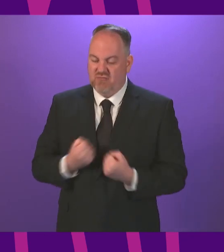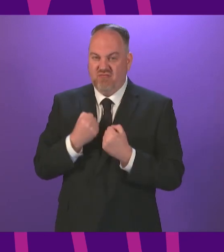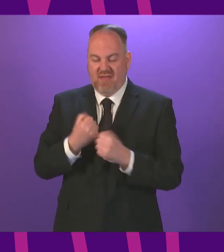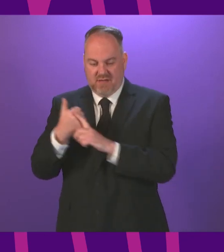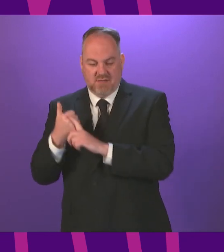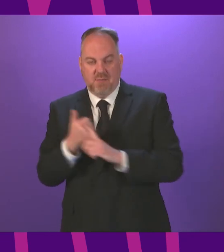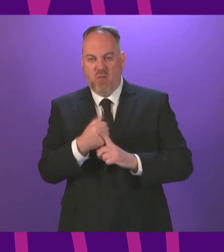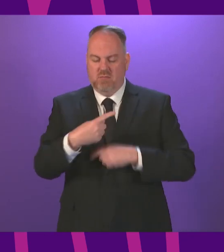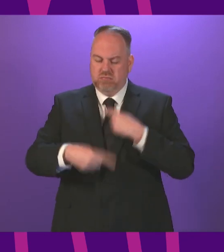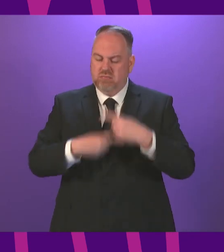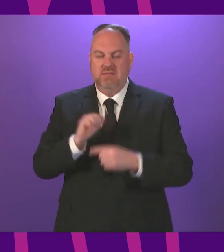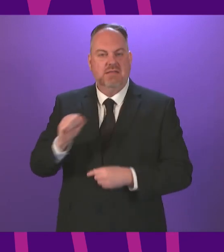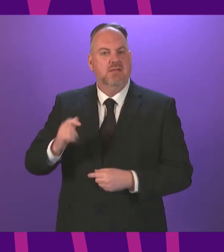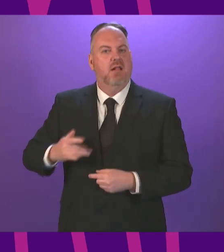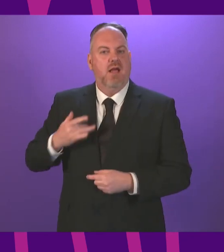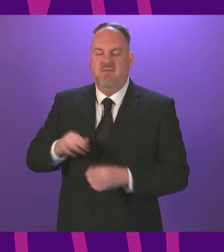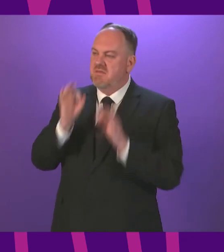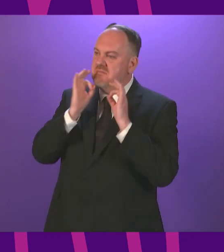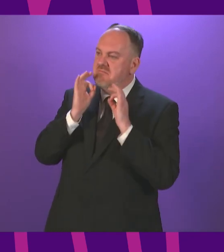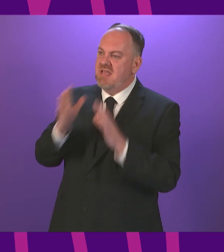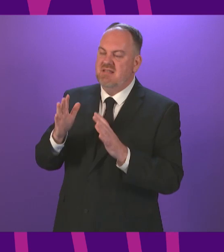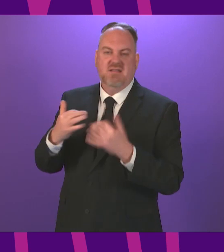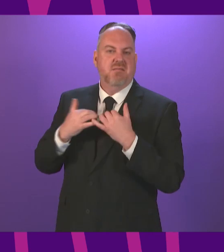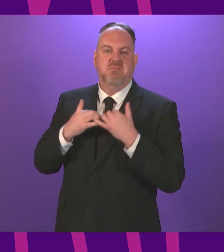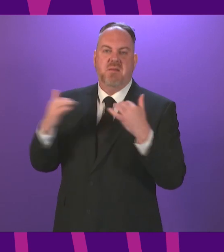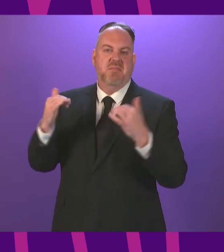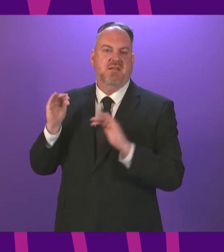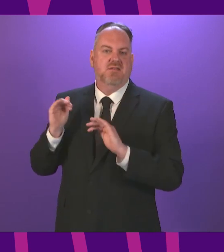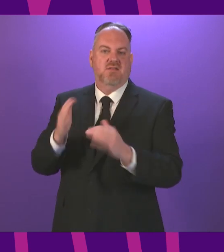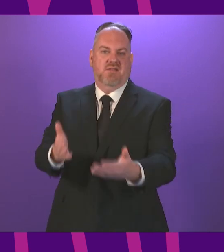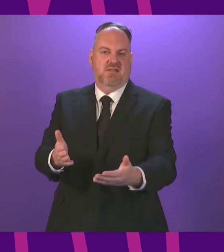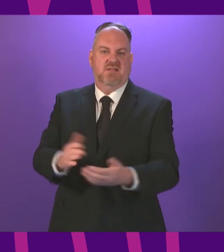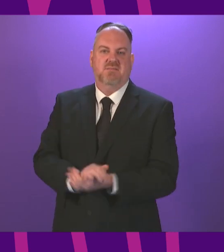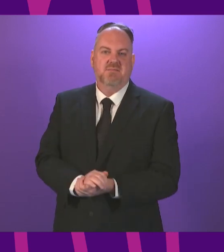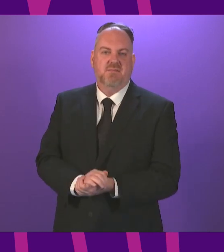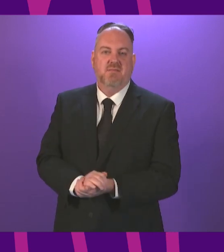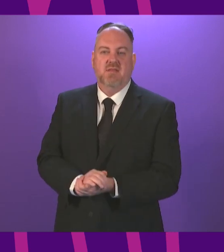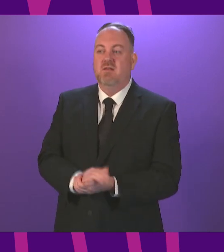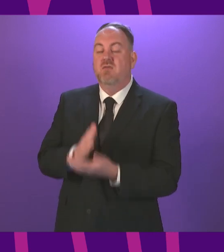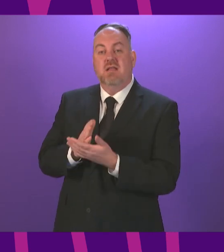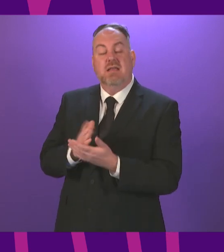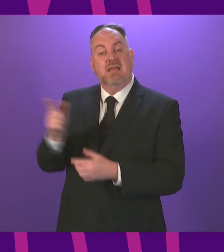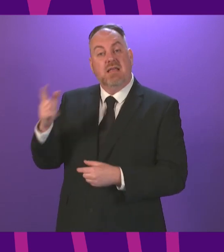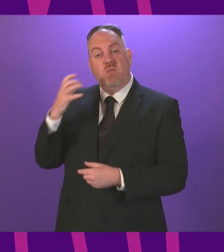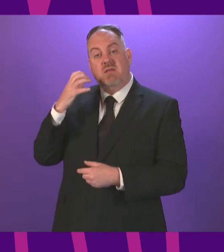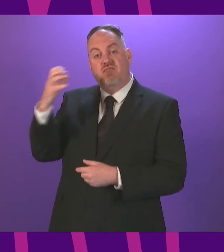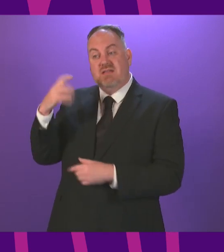reflects a life of remarkable public service. As an exiled prince, he came to Scotland as a boy,